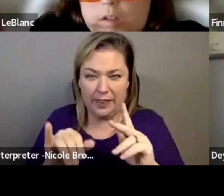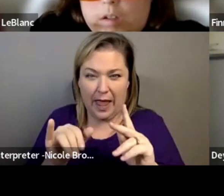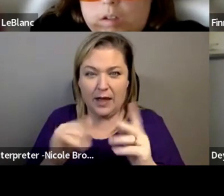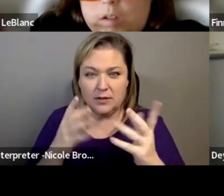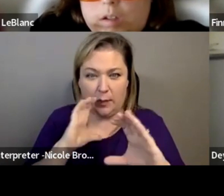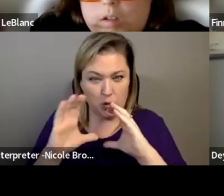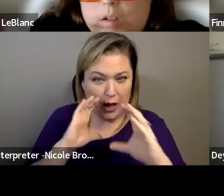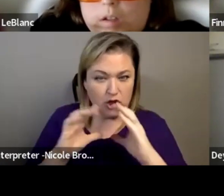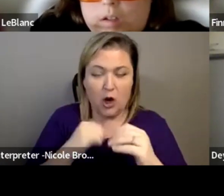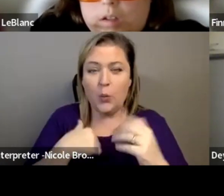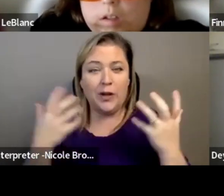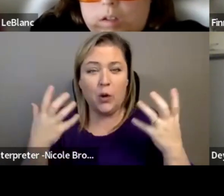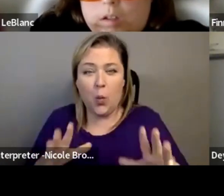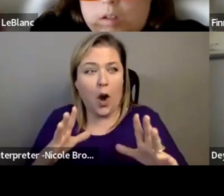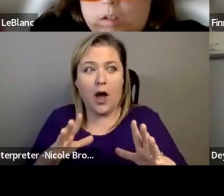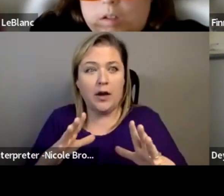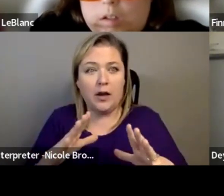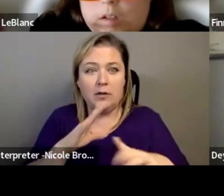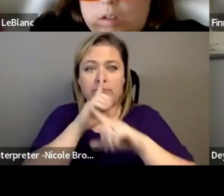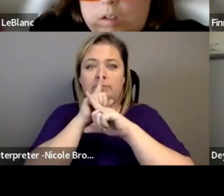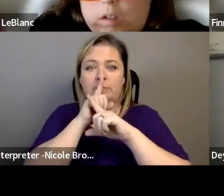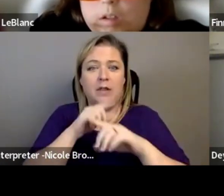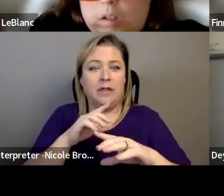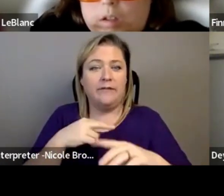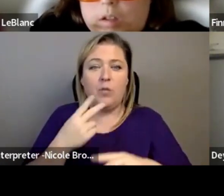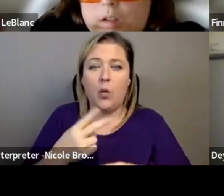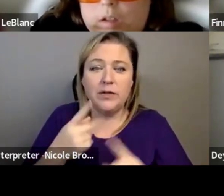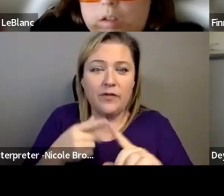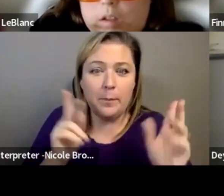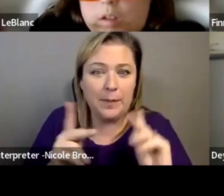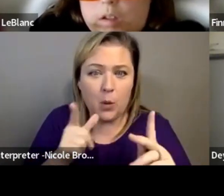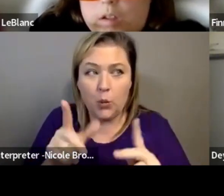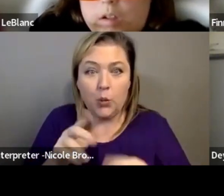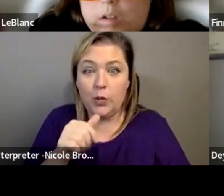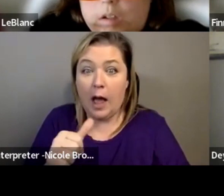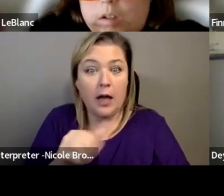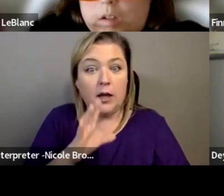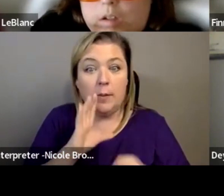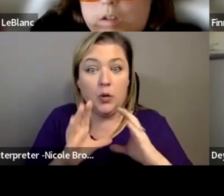lose the voices of the people who can't communicate conventionally. So I think